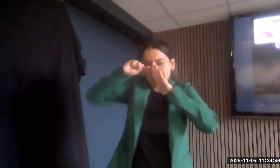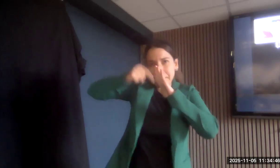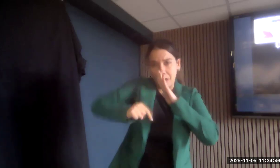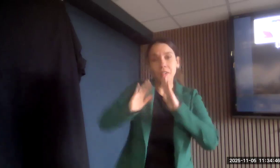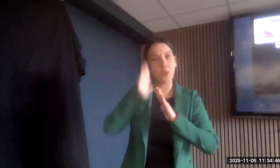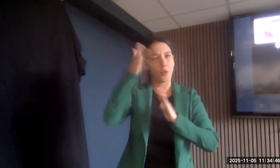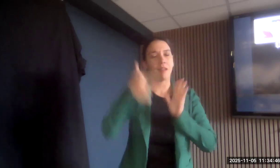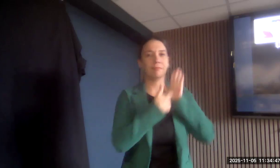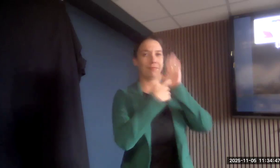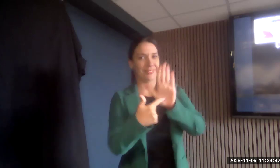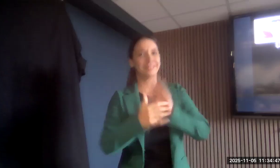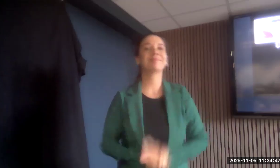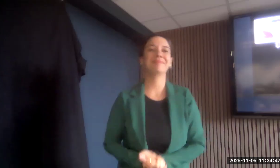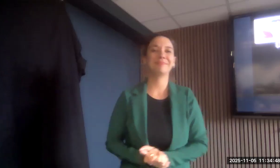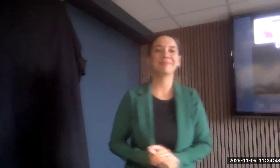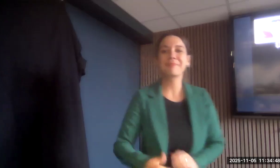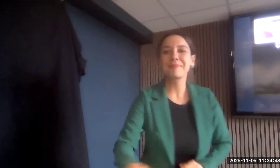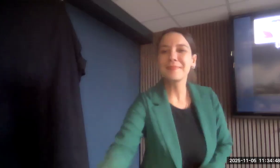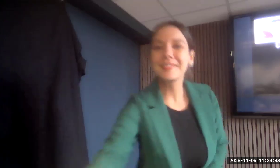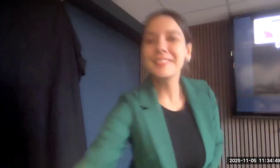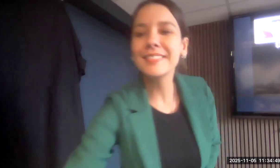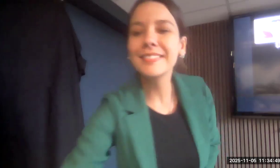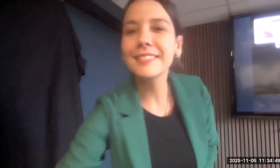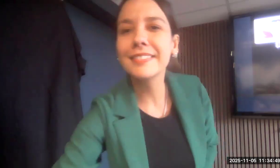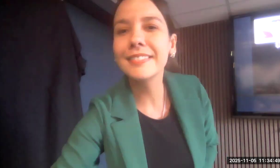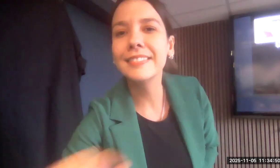and this is something that I'm just starting to